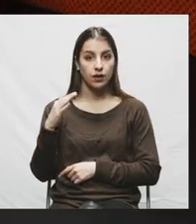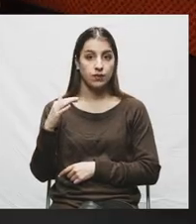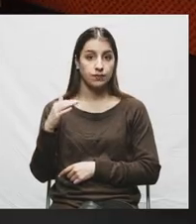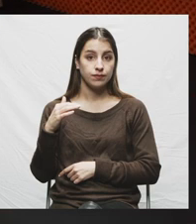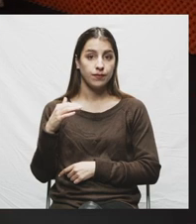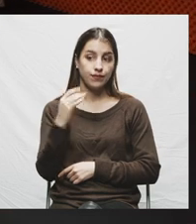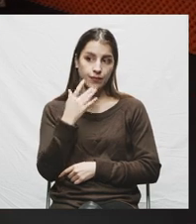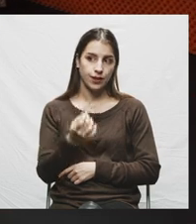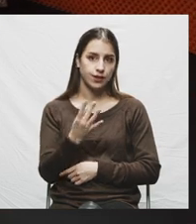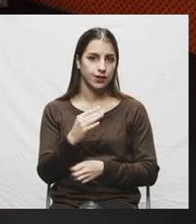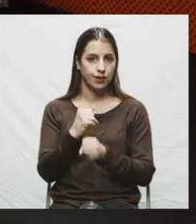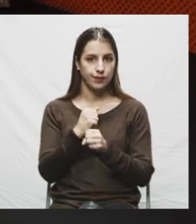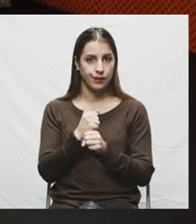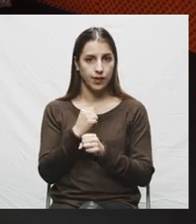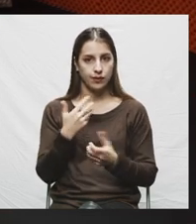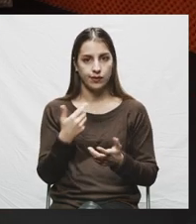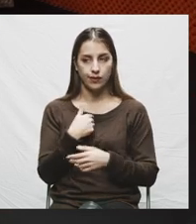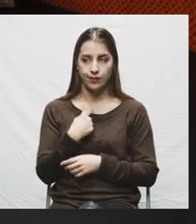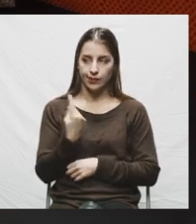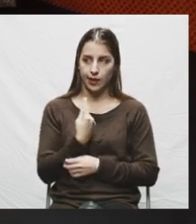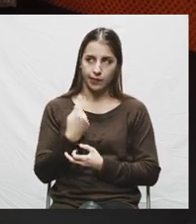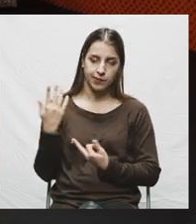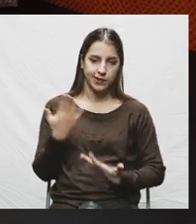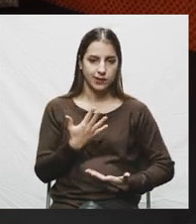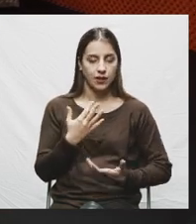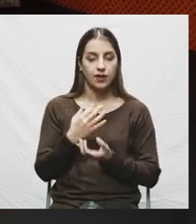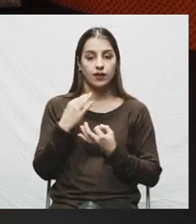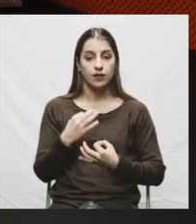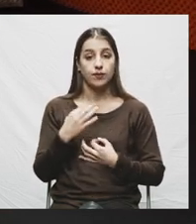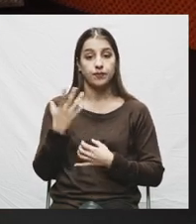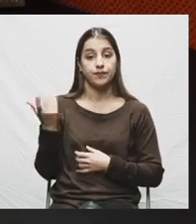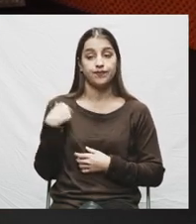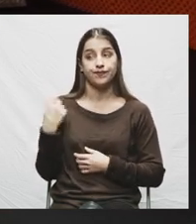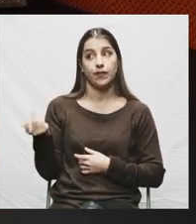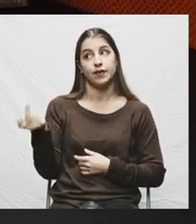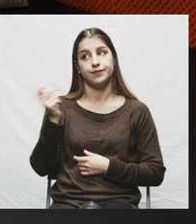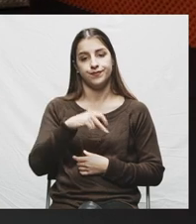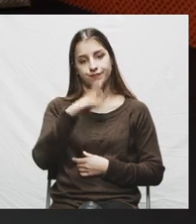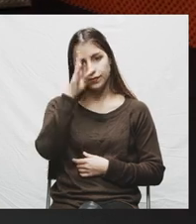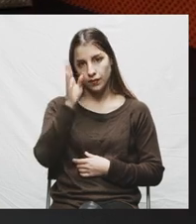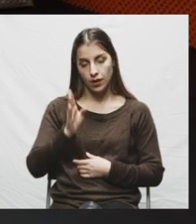well as I had lost my work contract, I had to report to it. — Of course. Of course. And so, I report to it